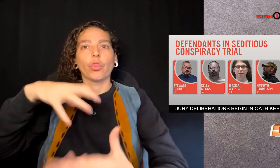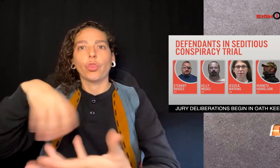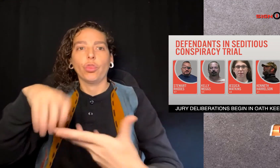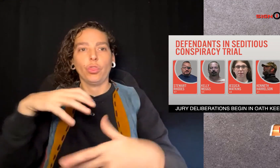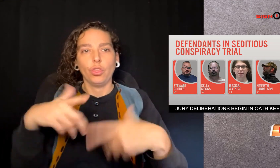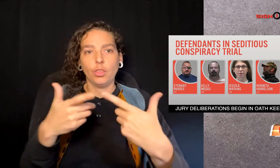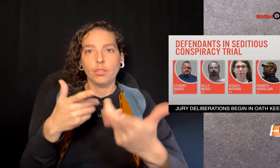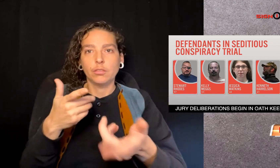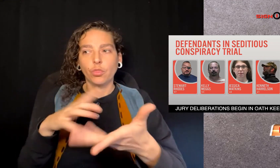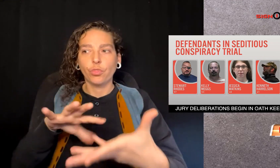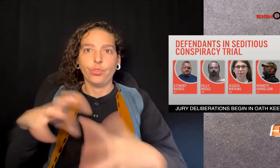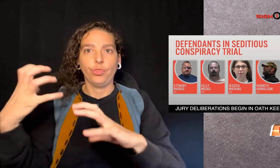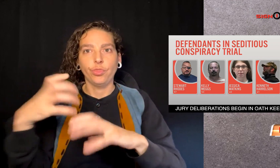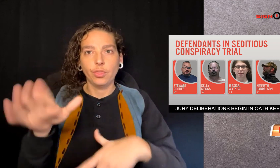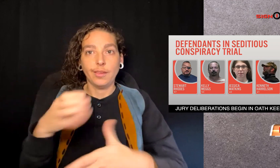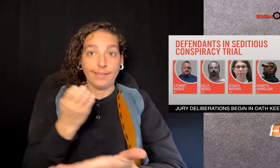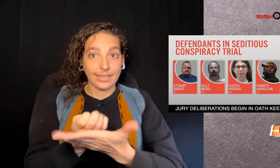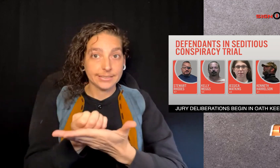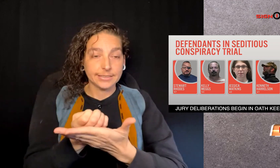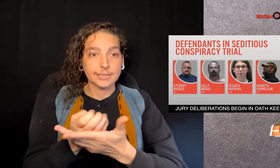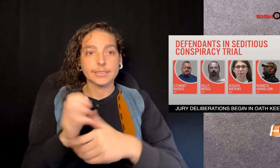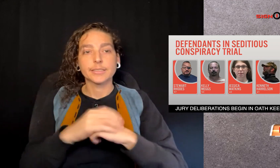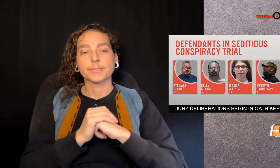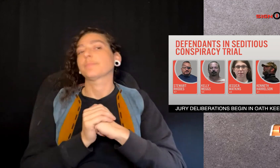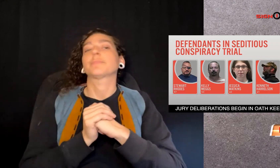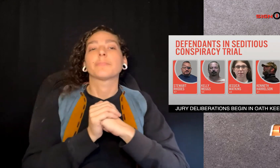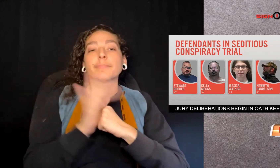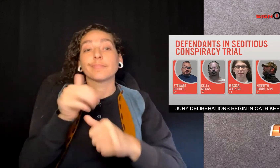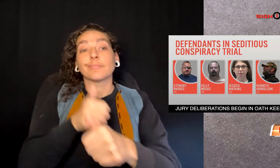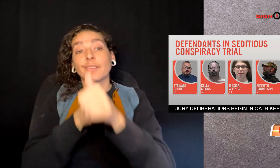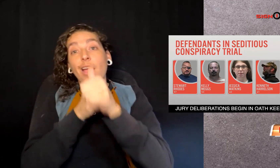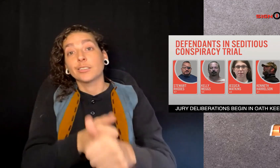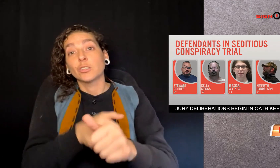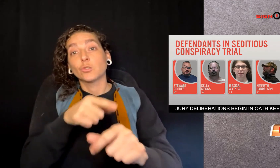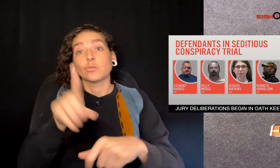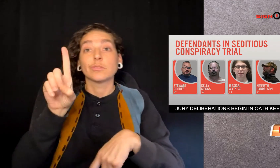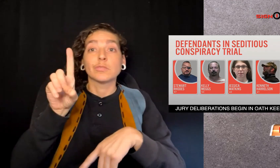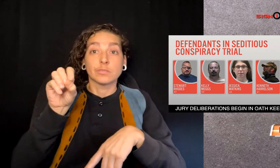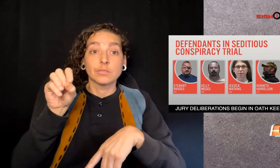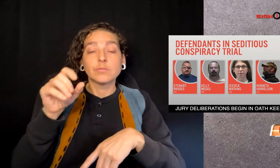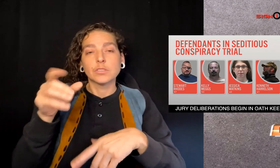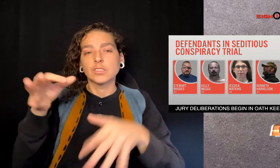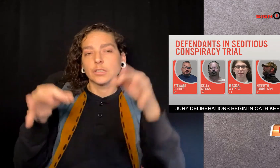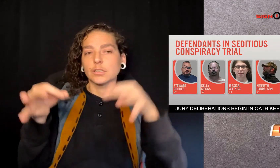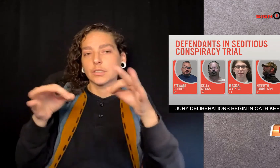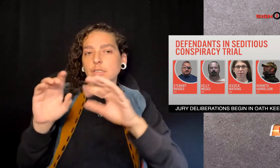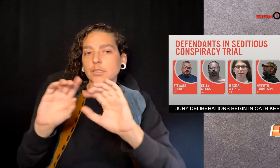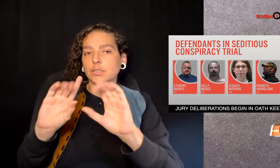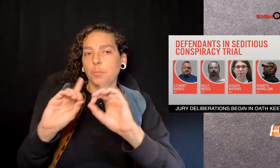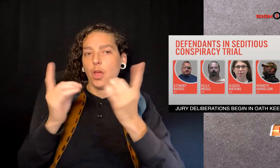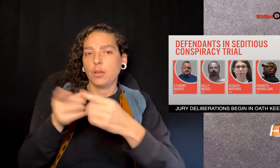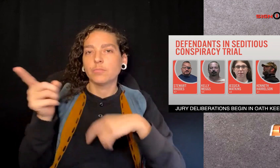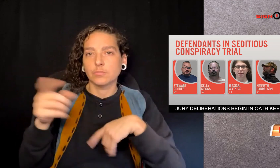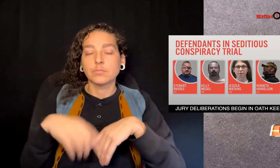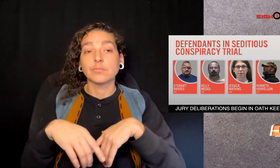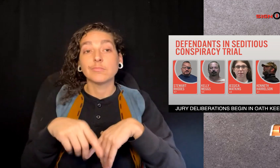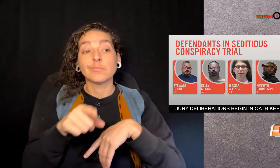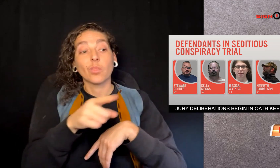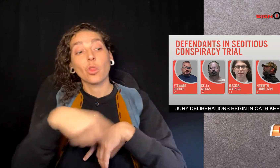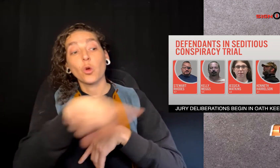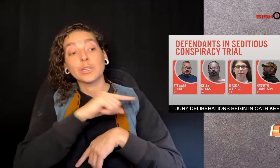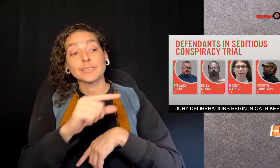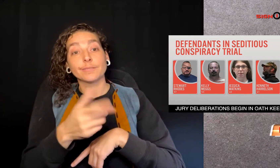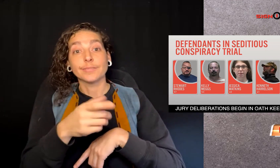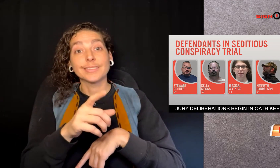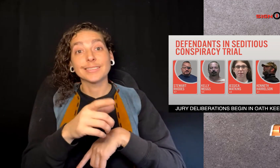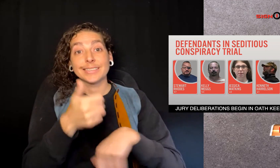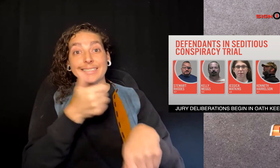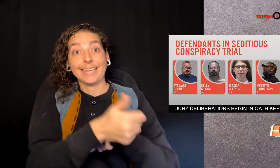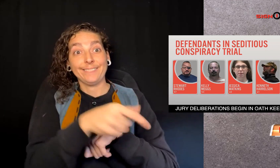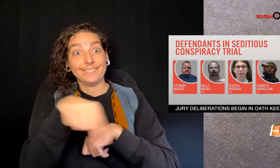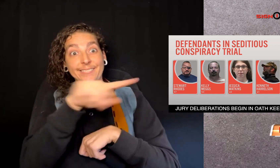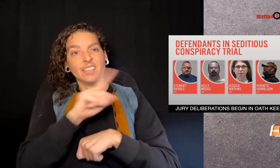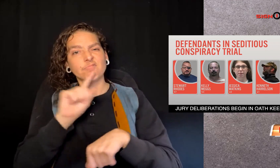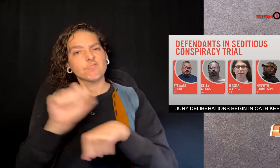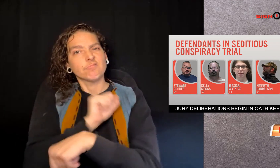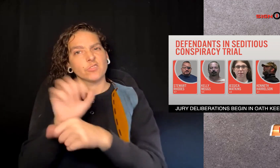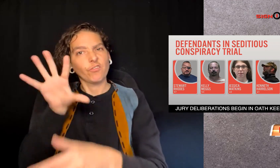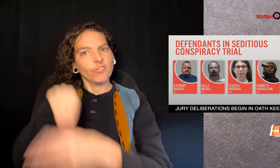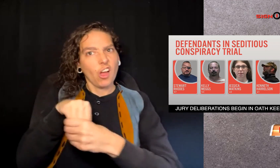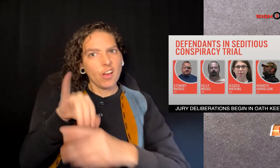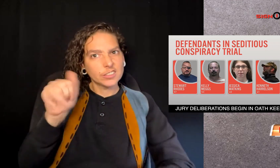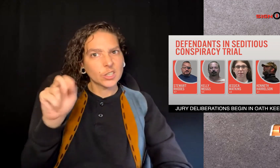evidence according to the Justice Department the defendants were involved in the January